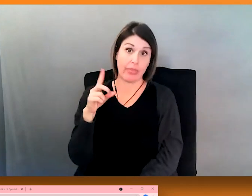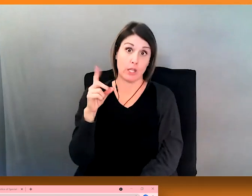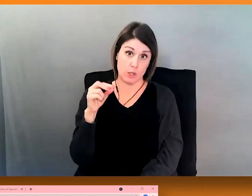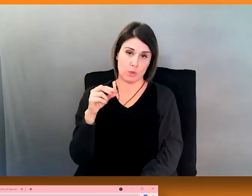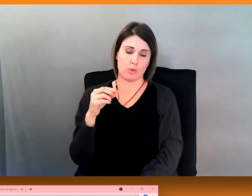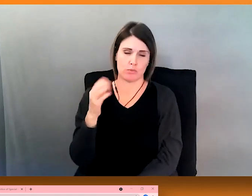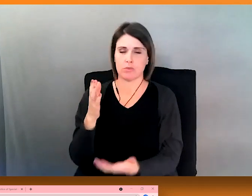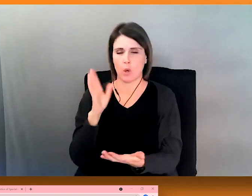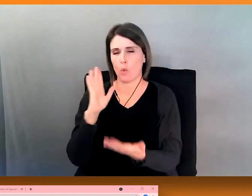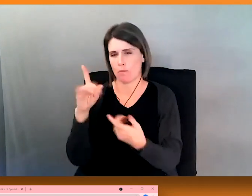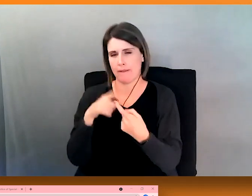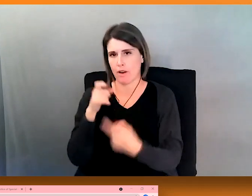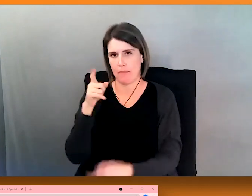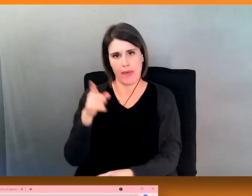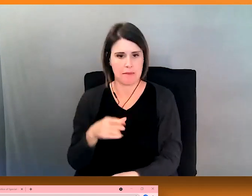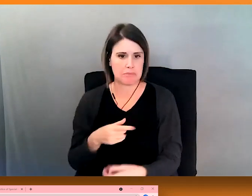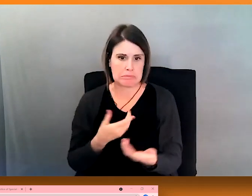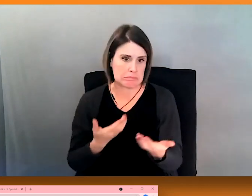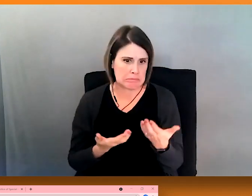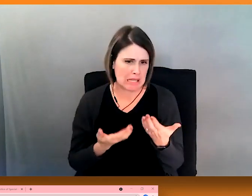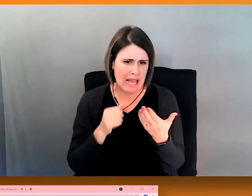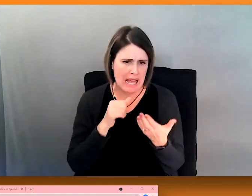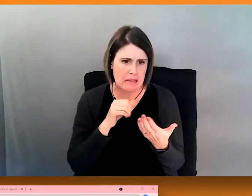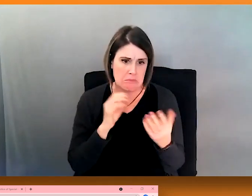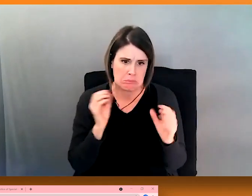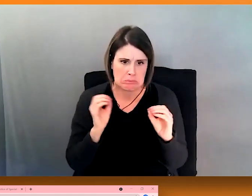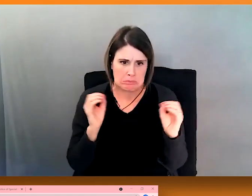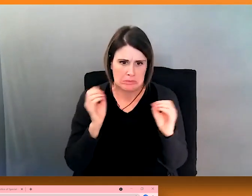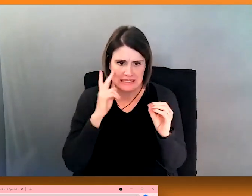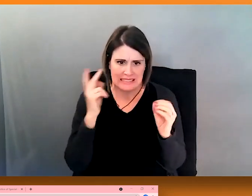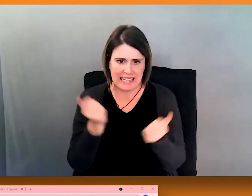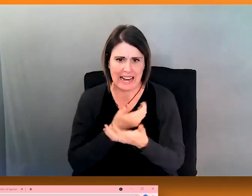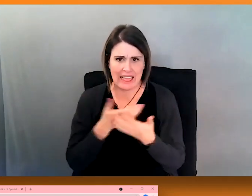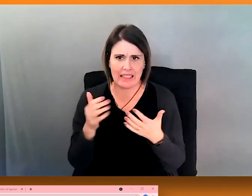So you might see something here. I'm not sure. I'm not seeing anything on Bob's,